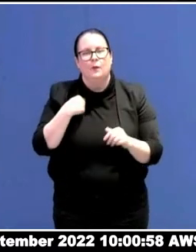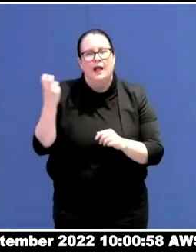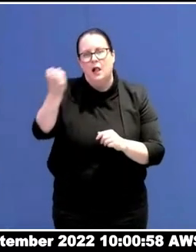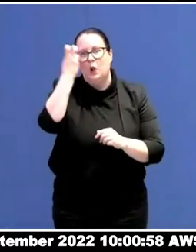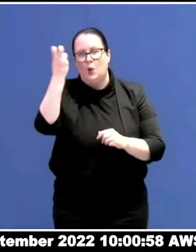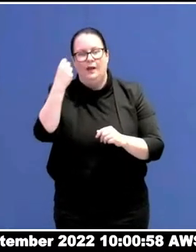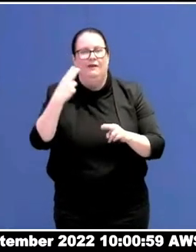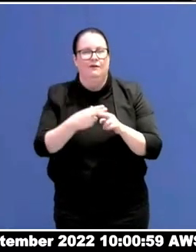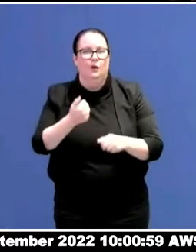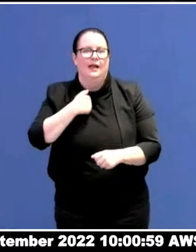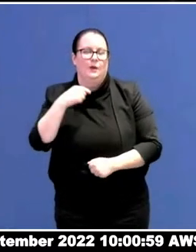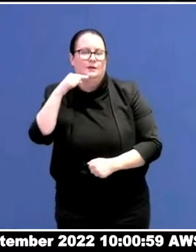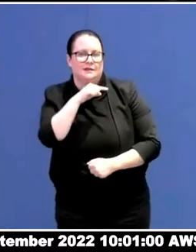there looking for Aaron.